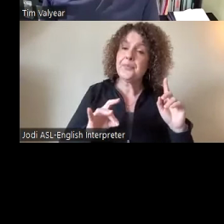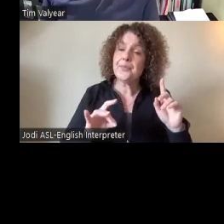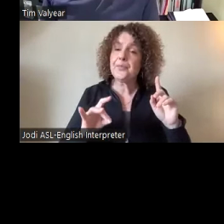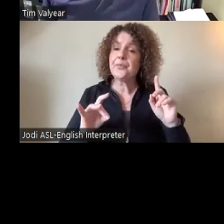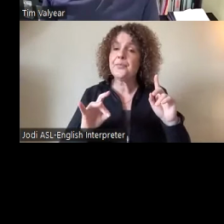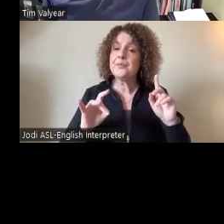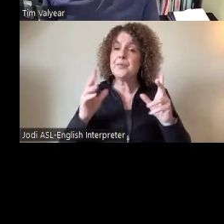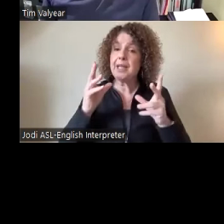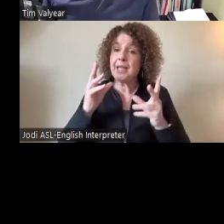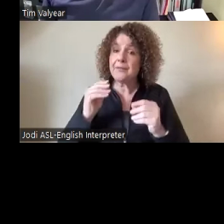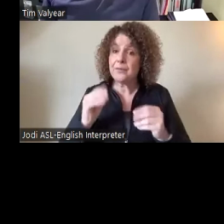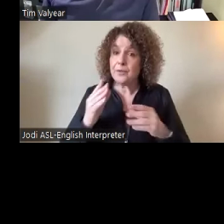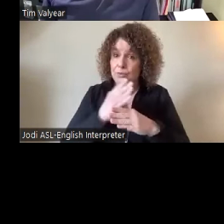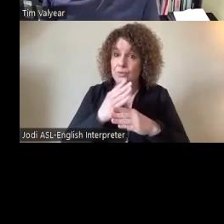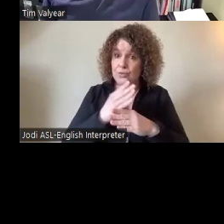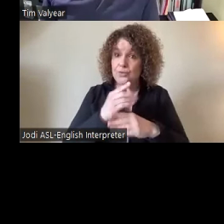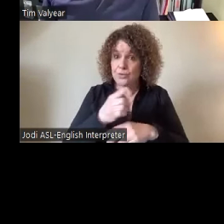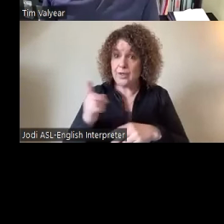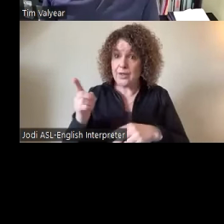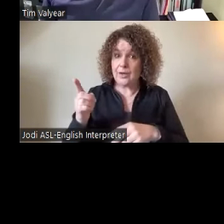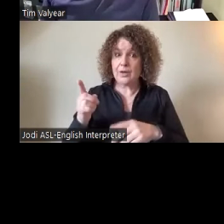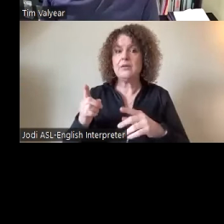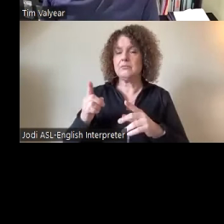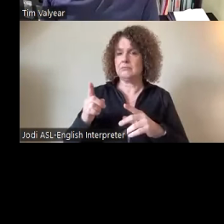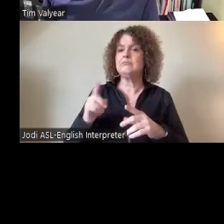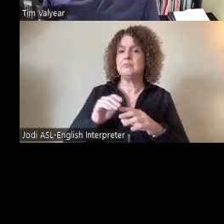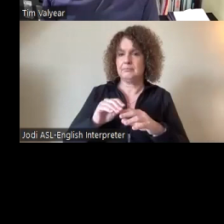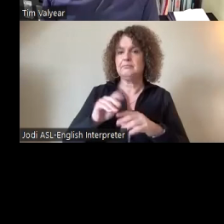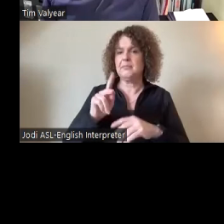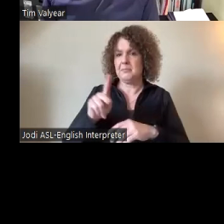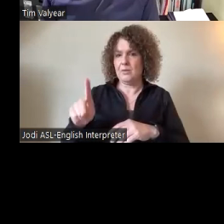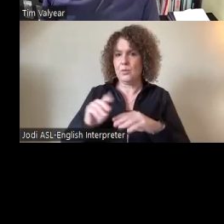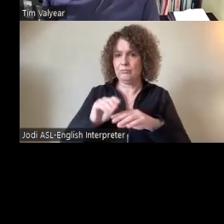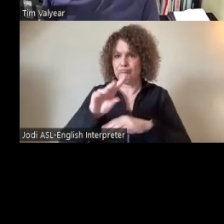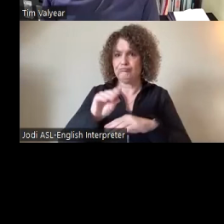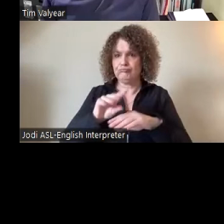running out of time. I wanted to briefly